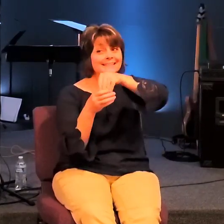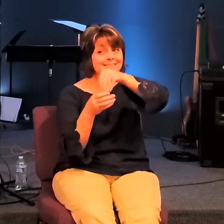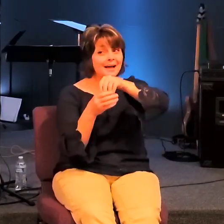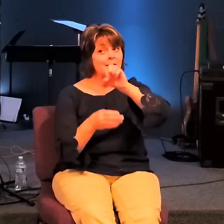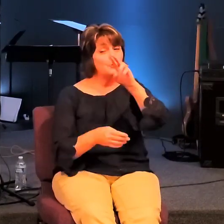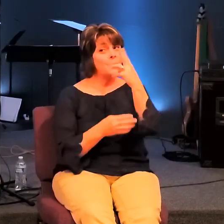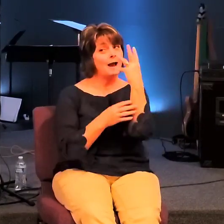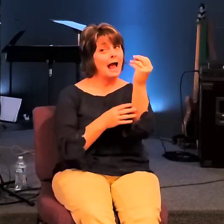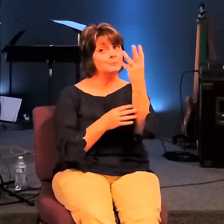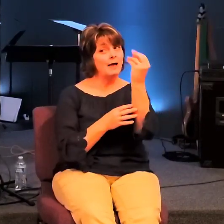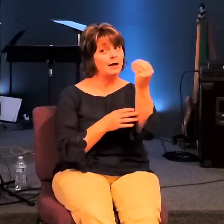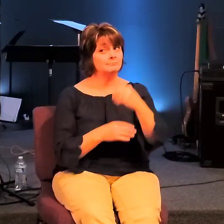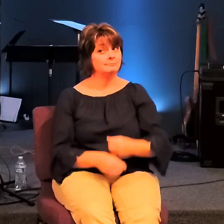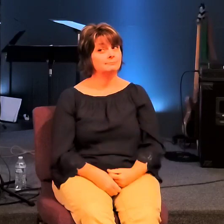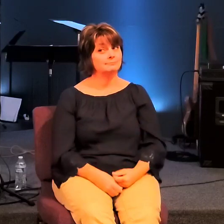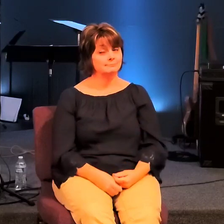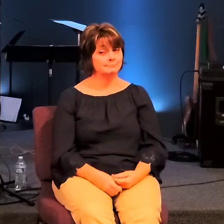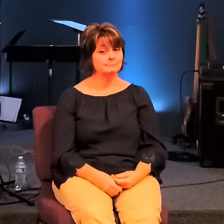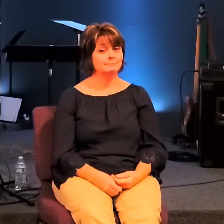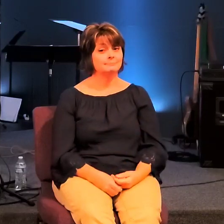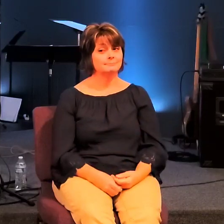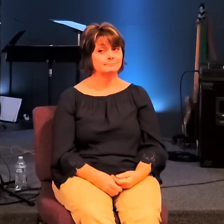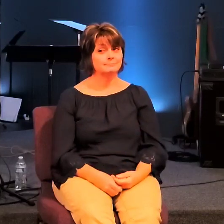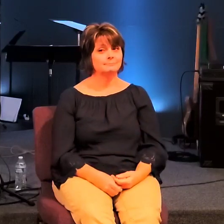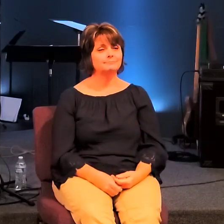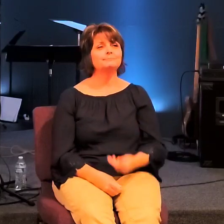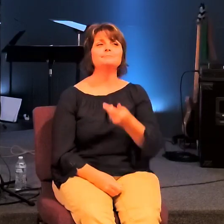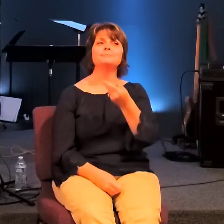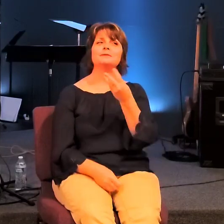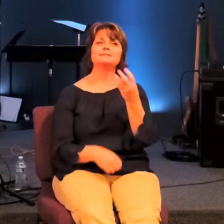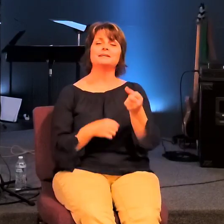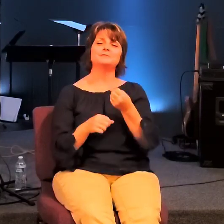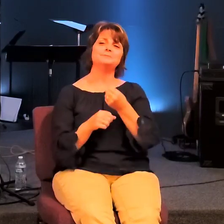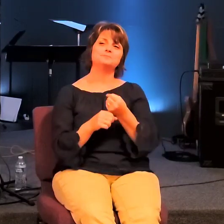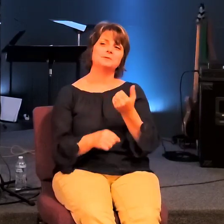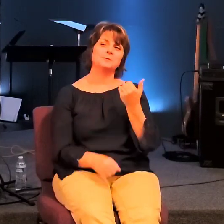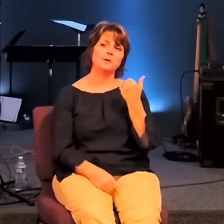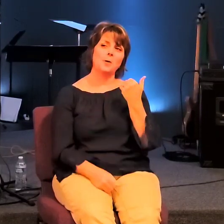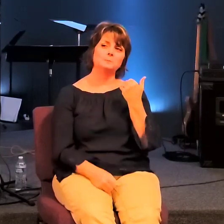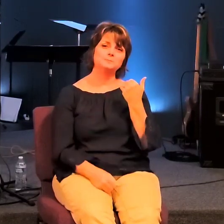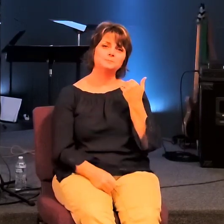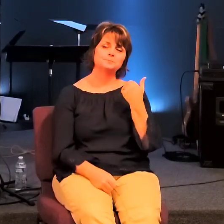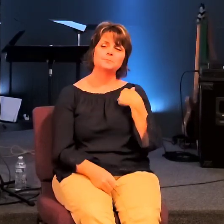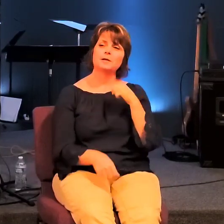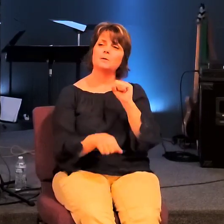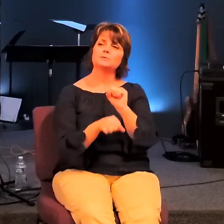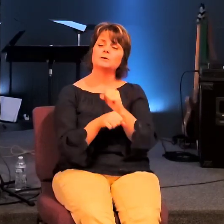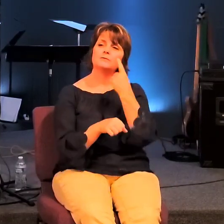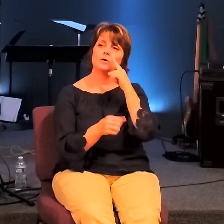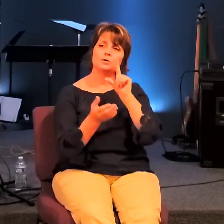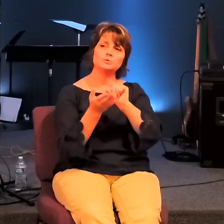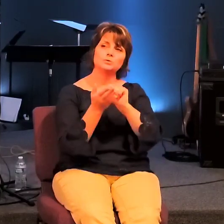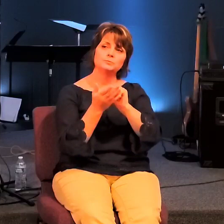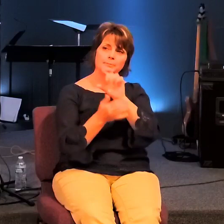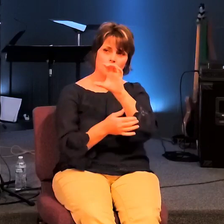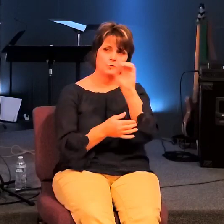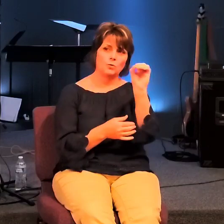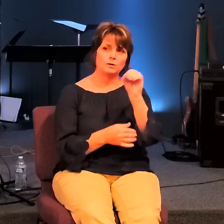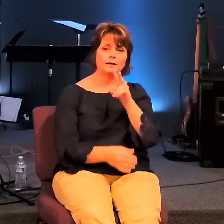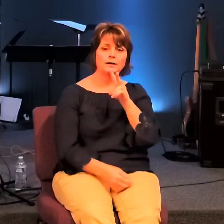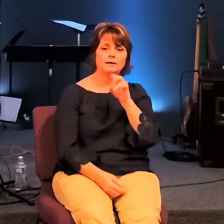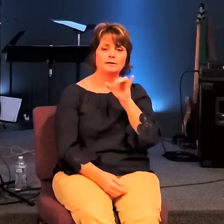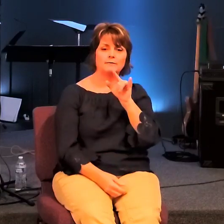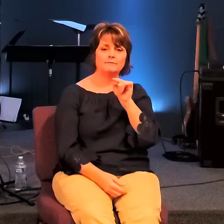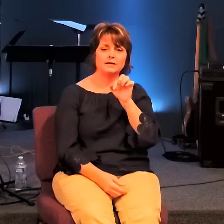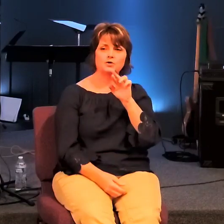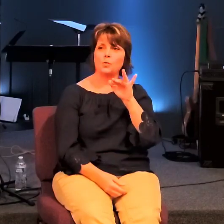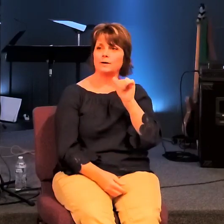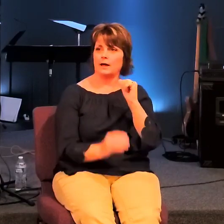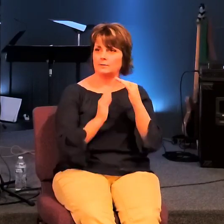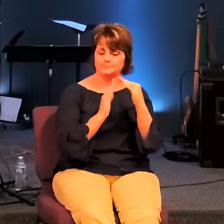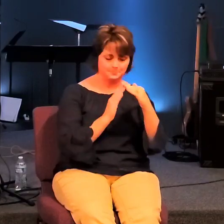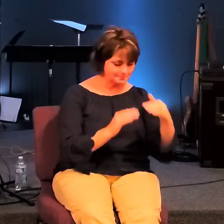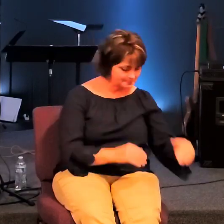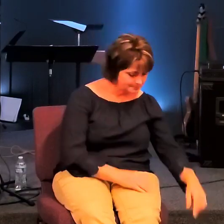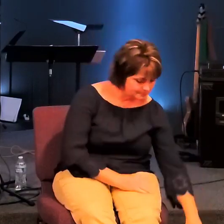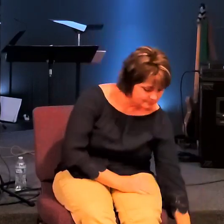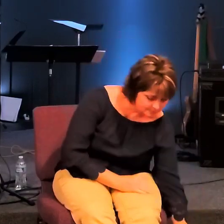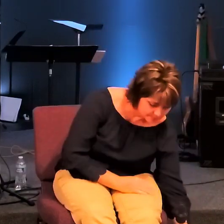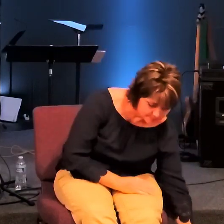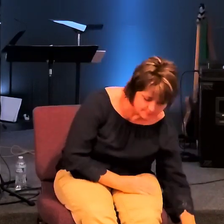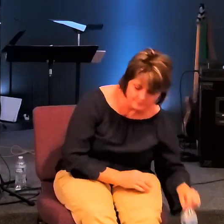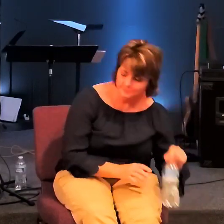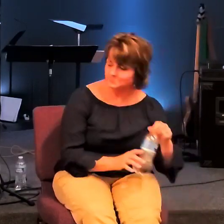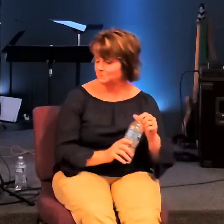several years ago when I was working for a newspaper in Victoria I was stuck there I